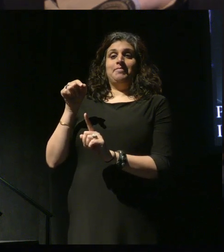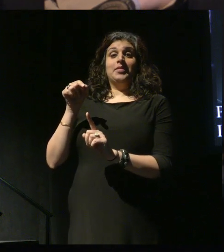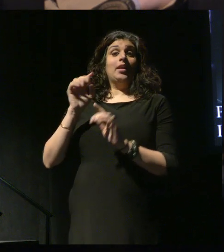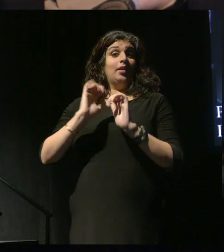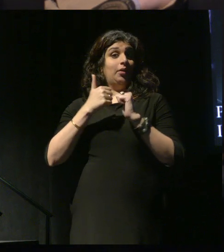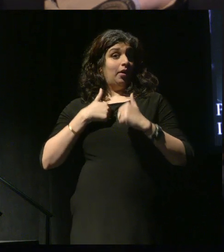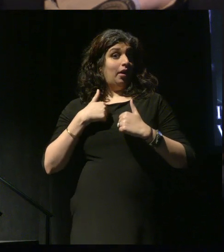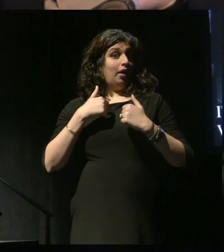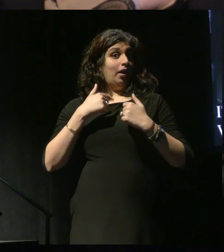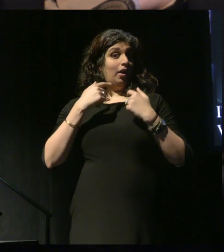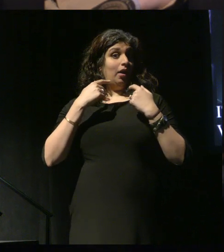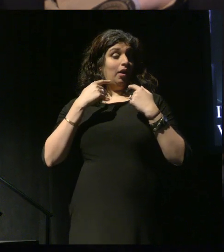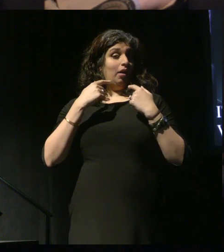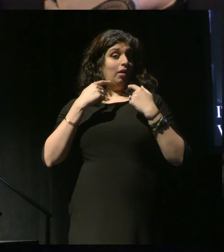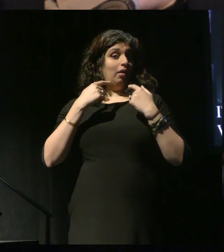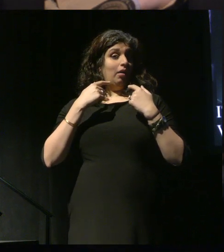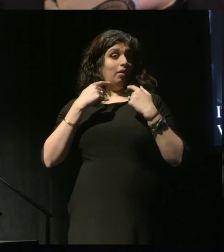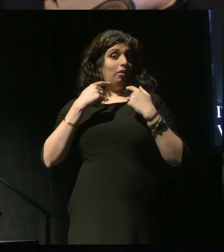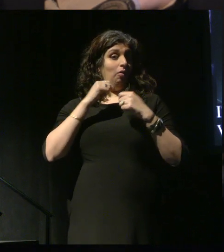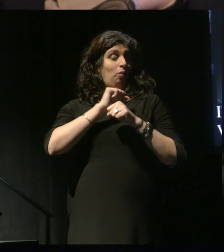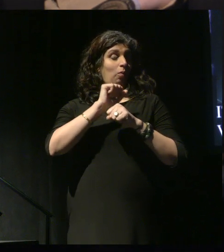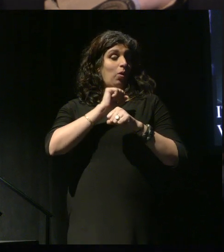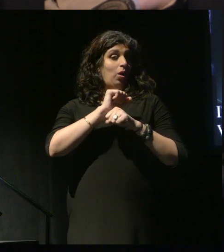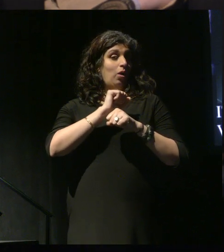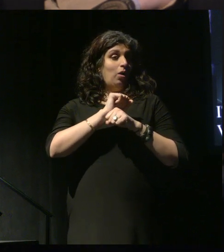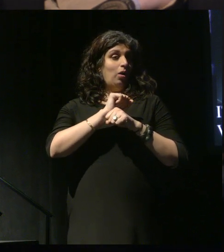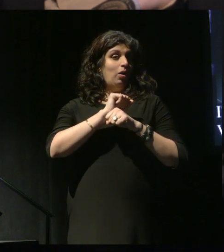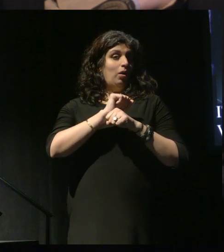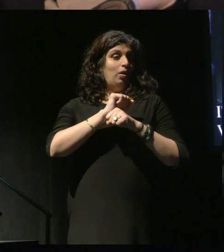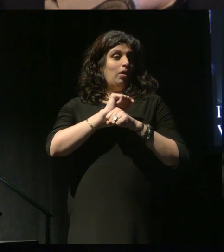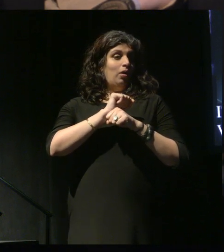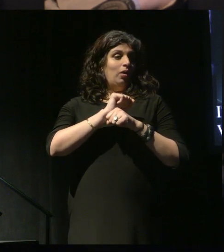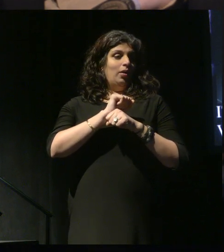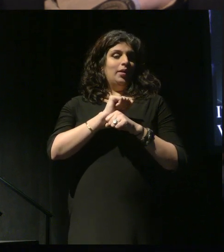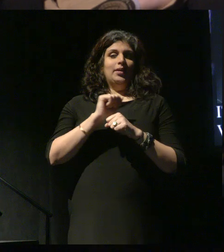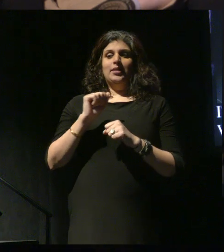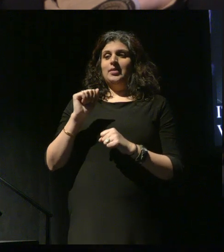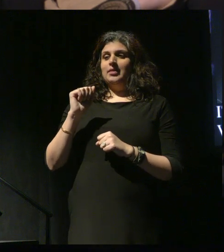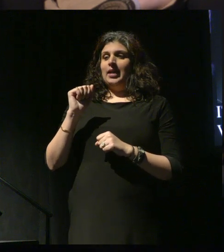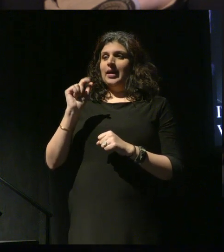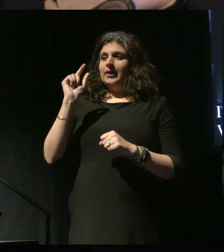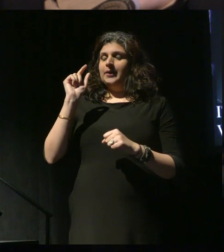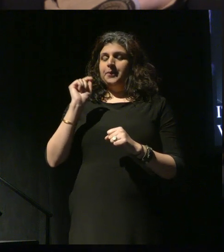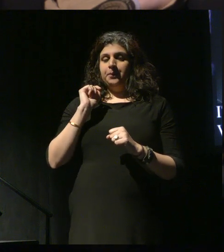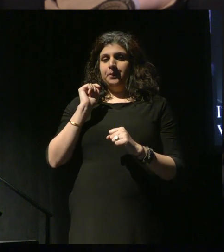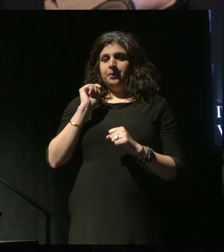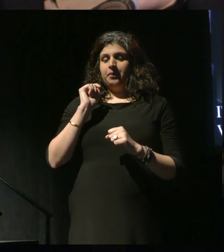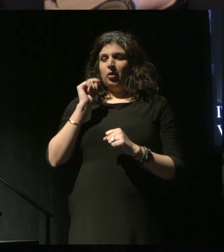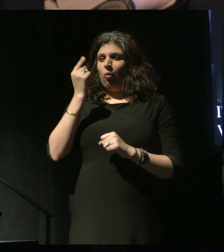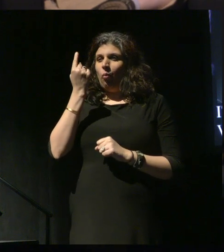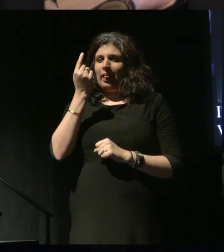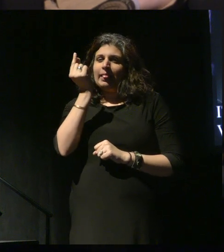is that a little piece of the puzzle can represent the whole puzzle.